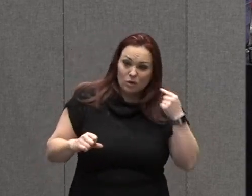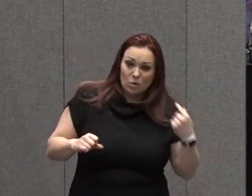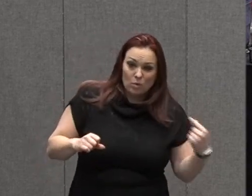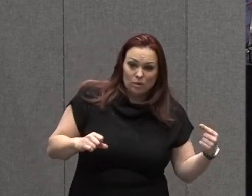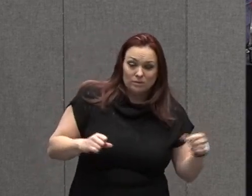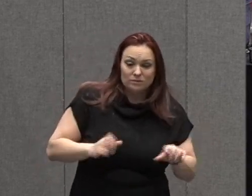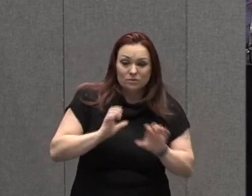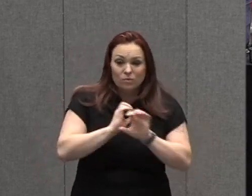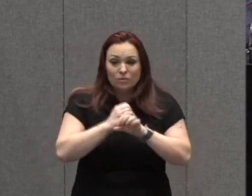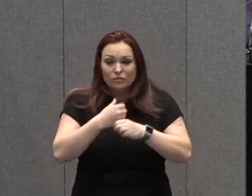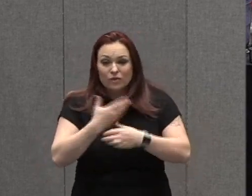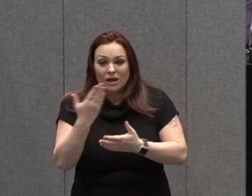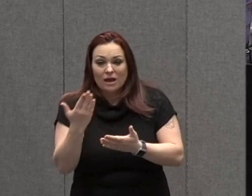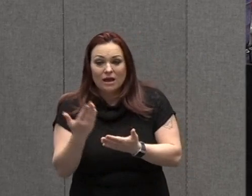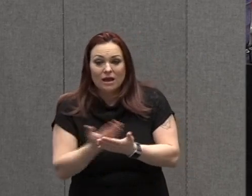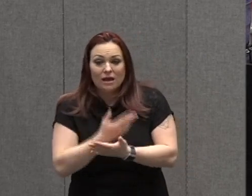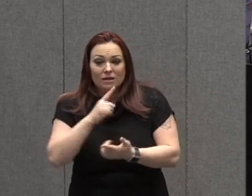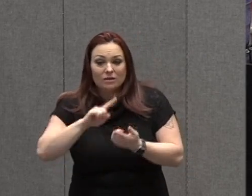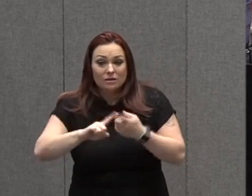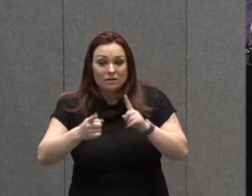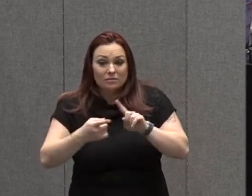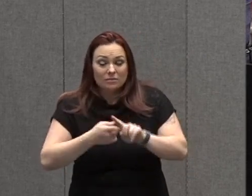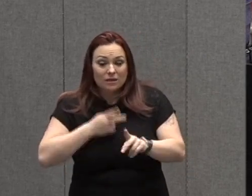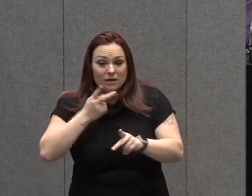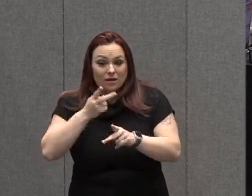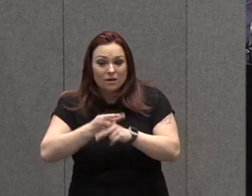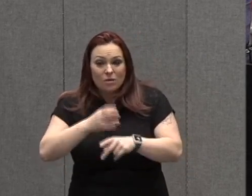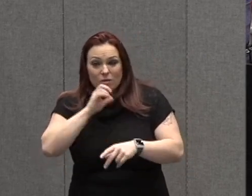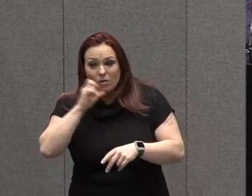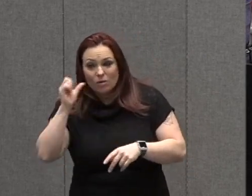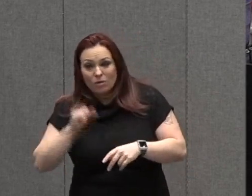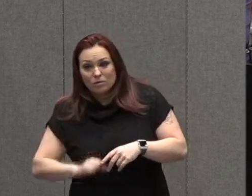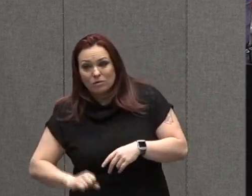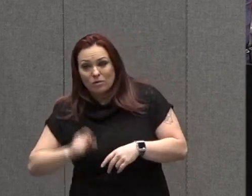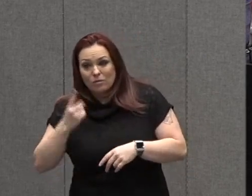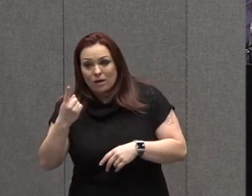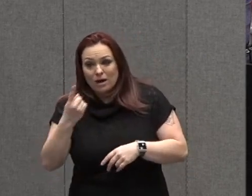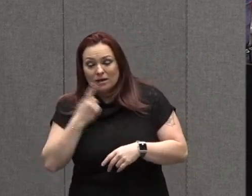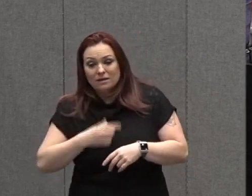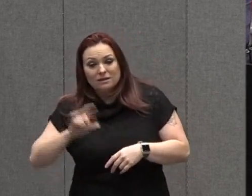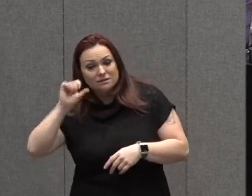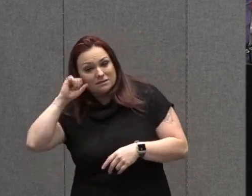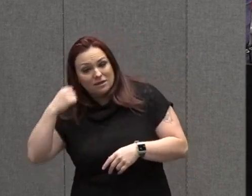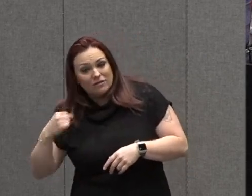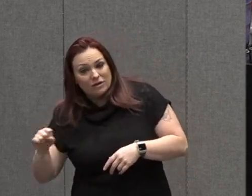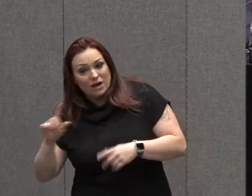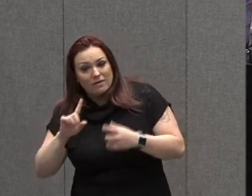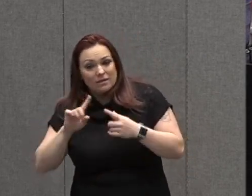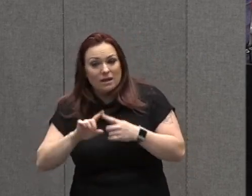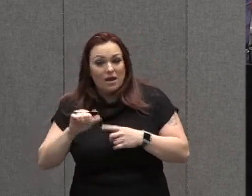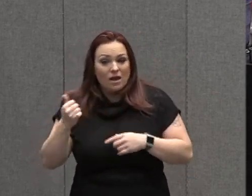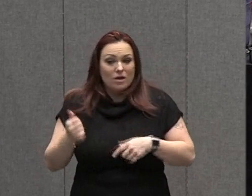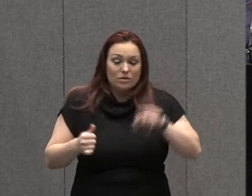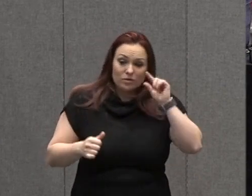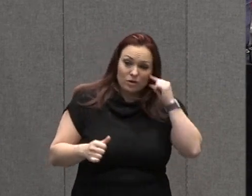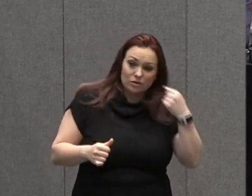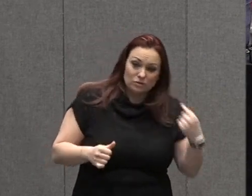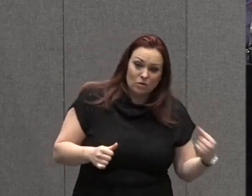Make new friends but keep the old One is silver and the other gold.